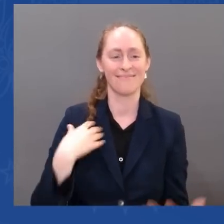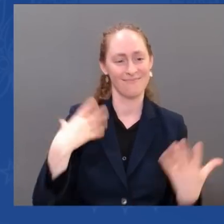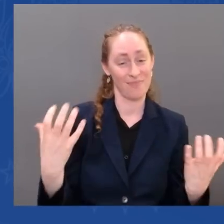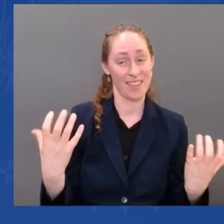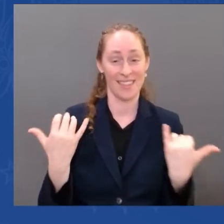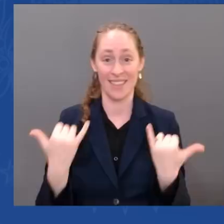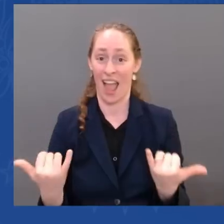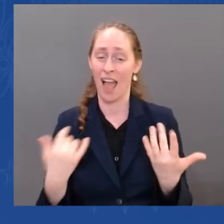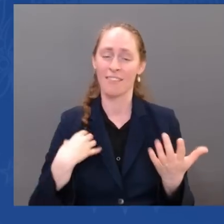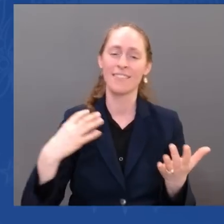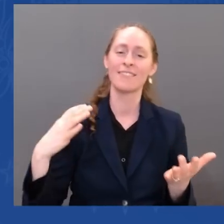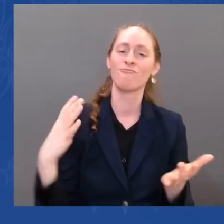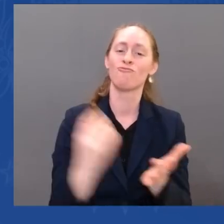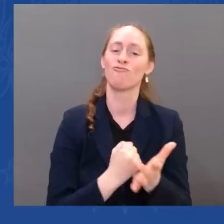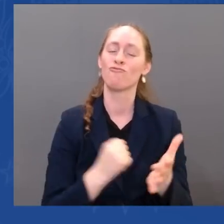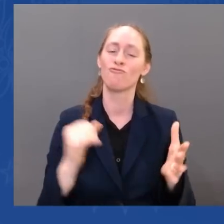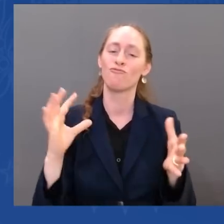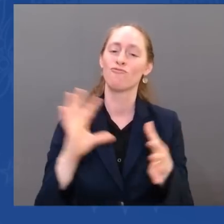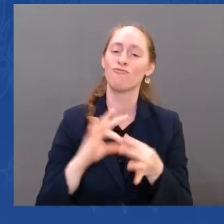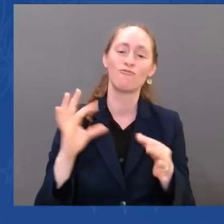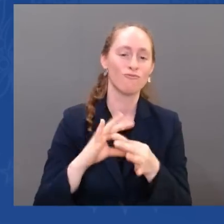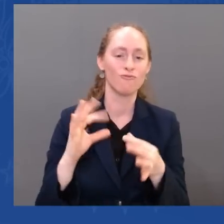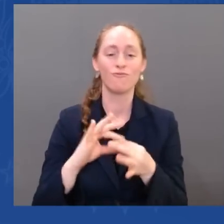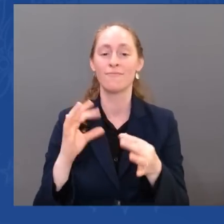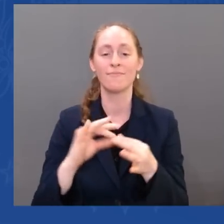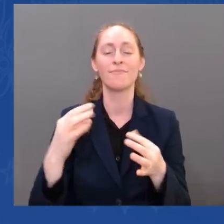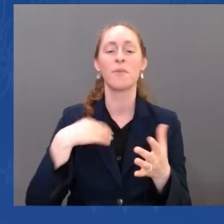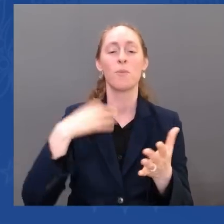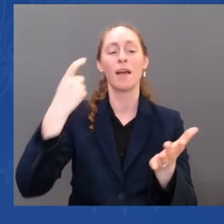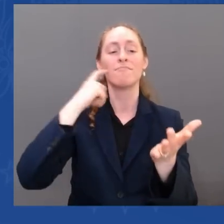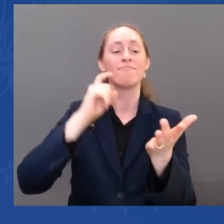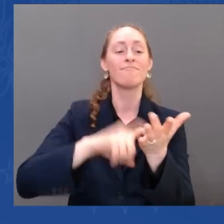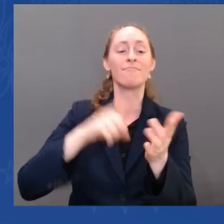I want you to know how much we all are thinking about and missing your dad today.